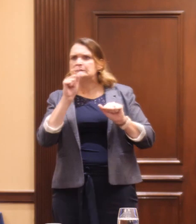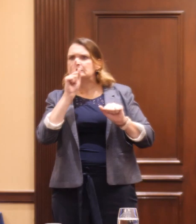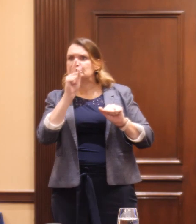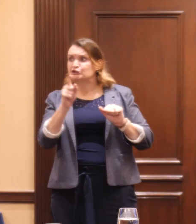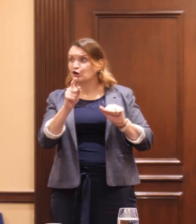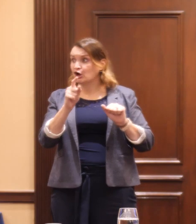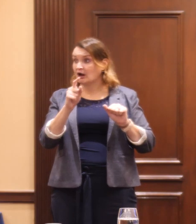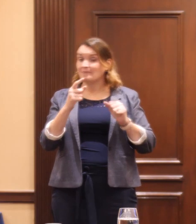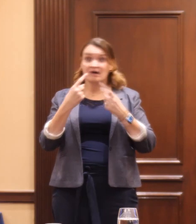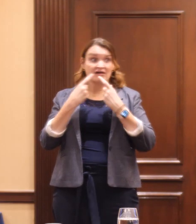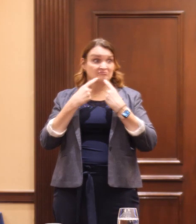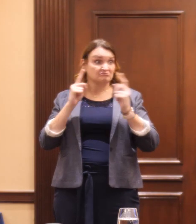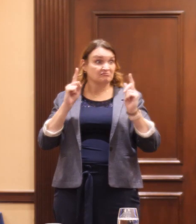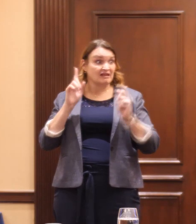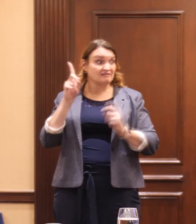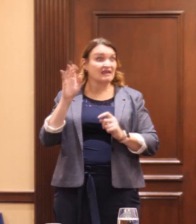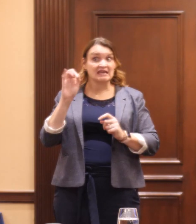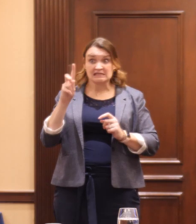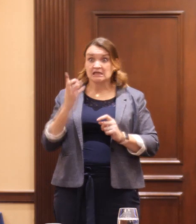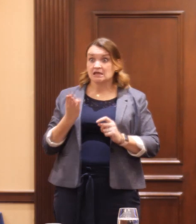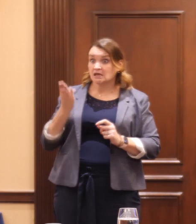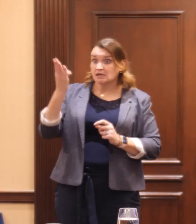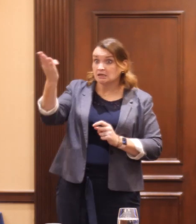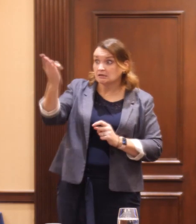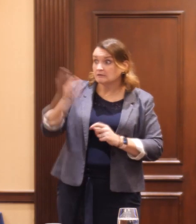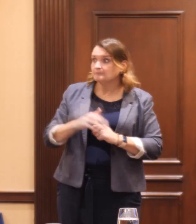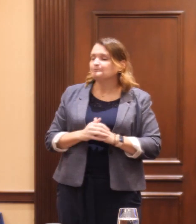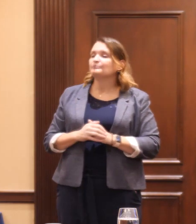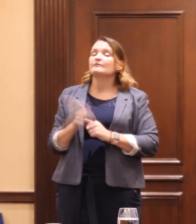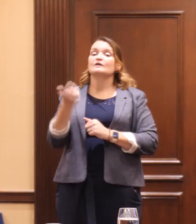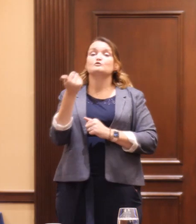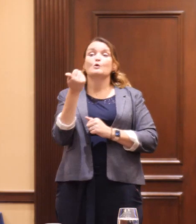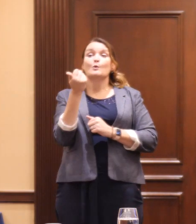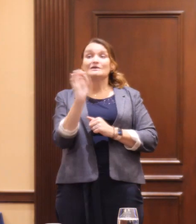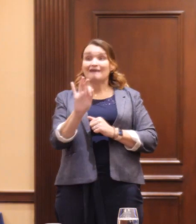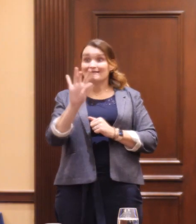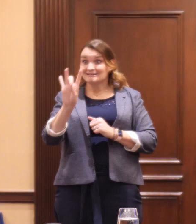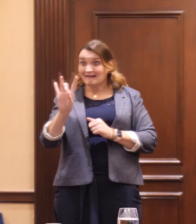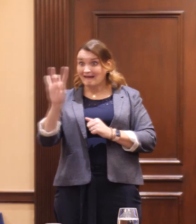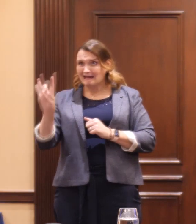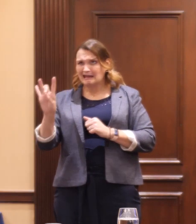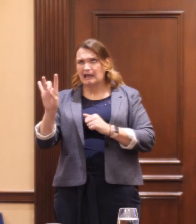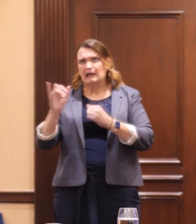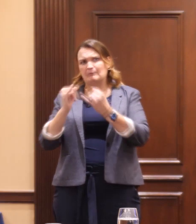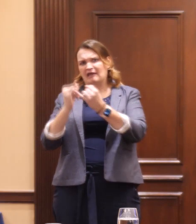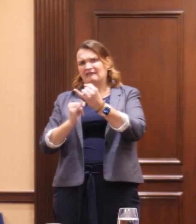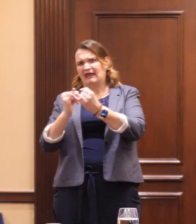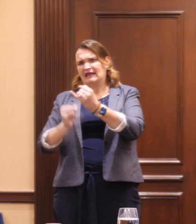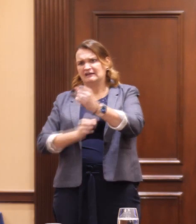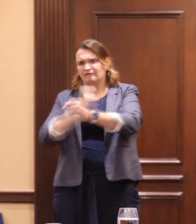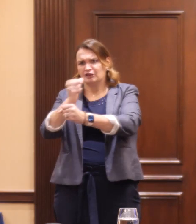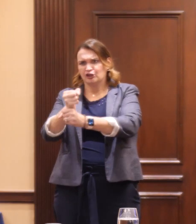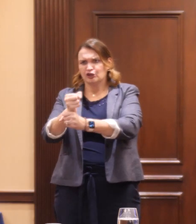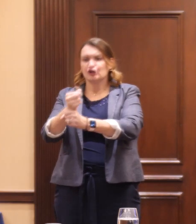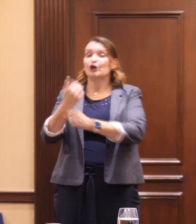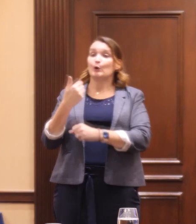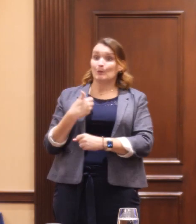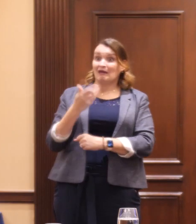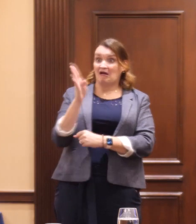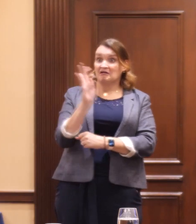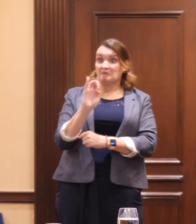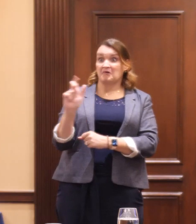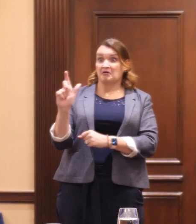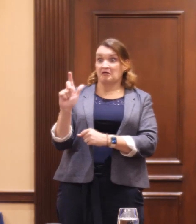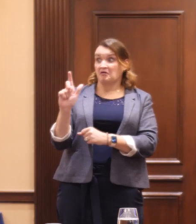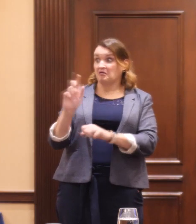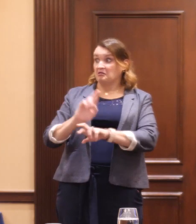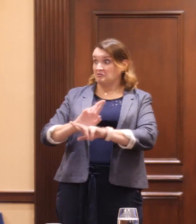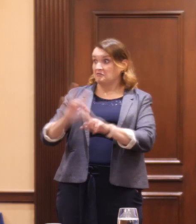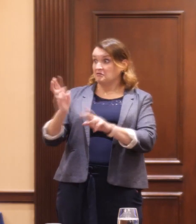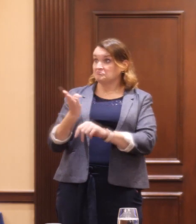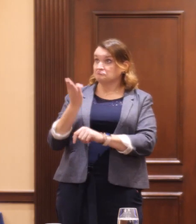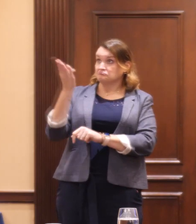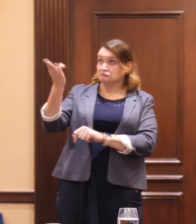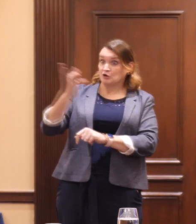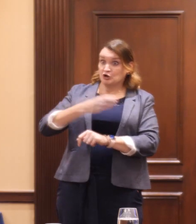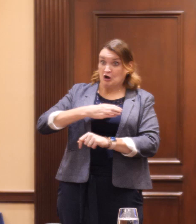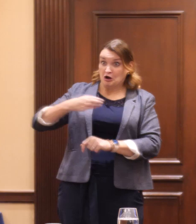So that by the end of 1988 there was a Bill in Congress. It had a number of supporters,